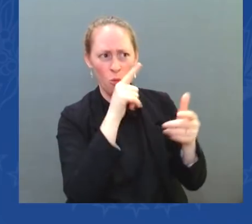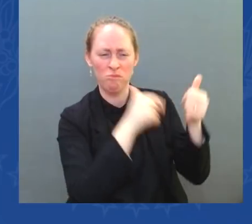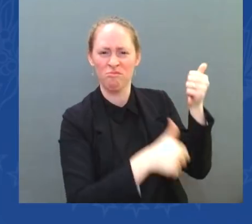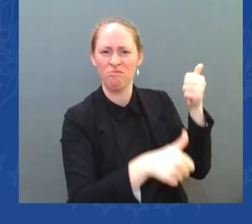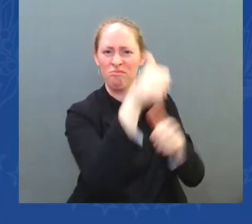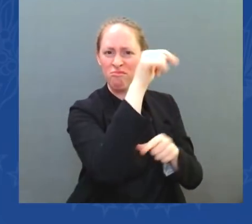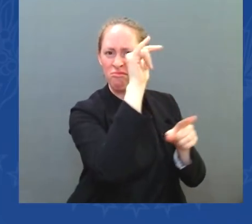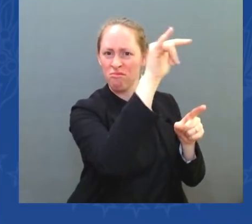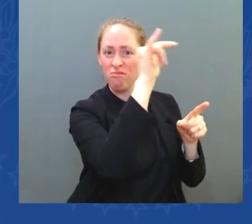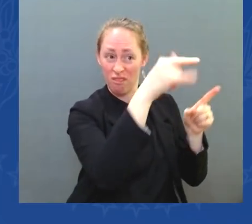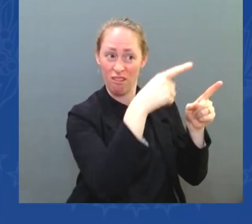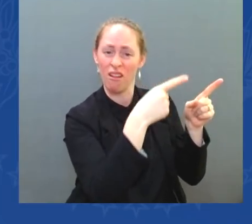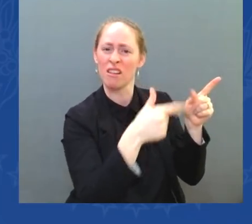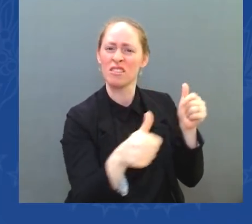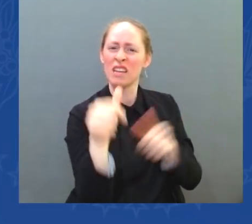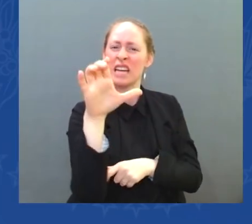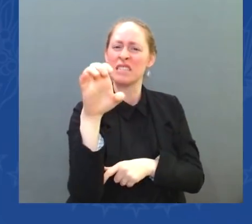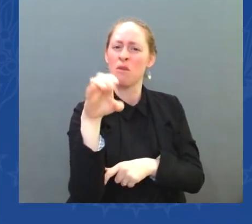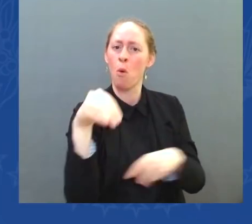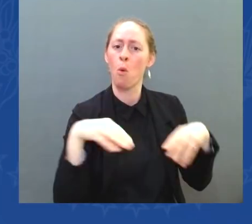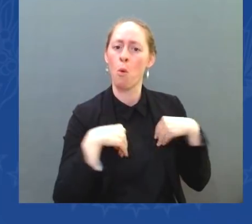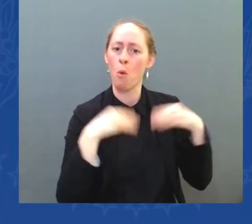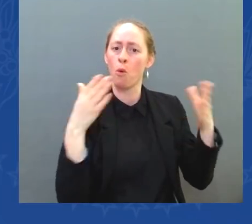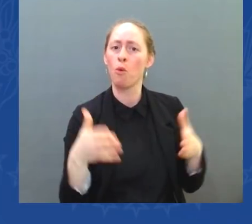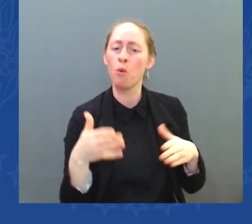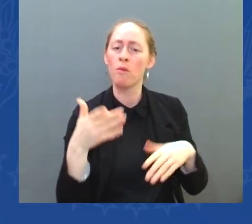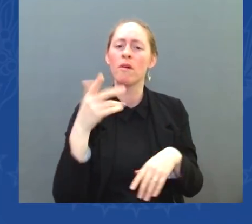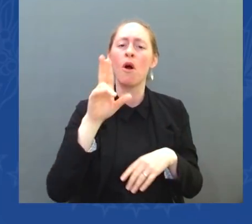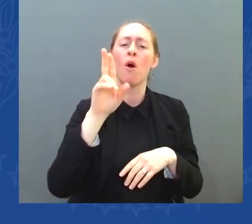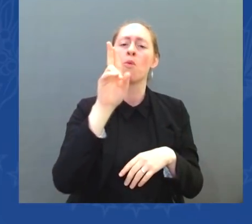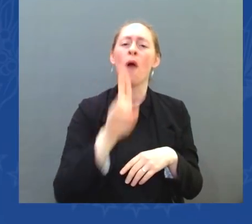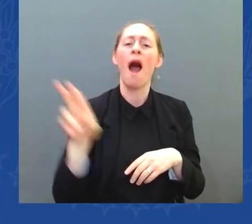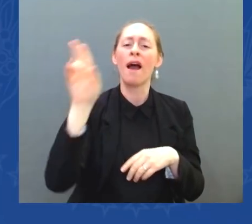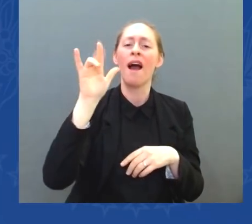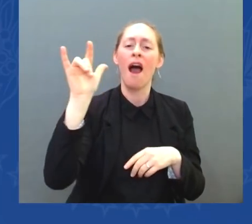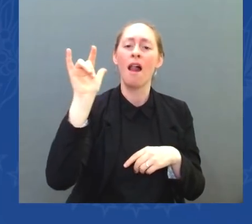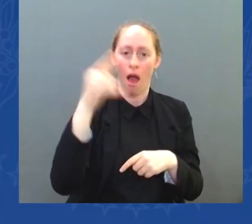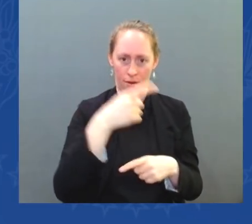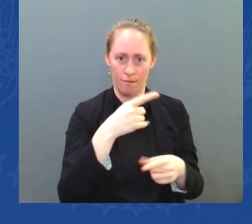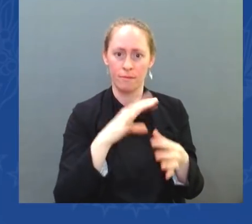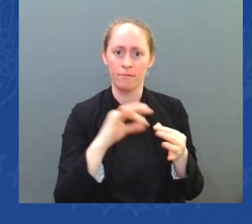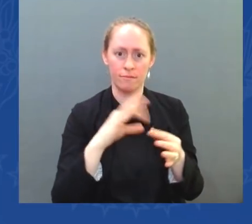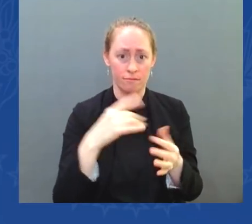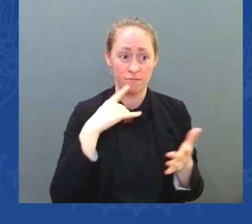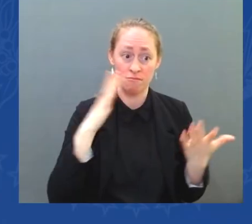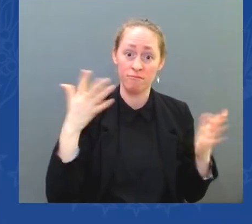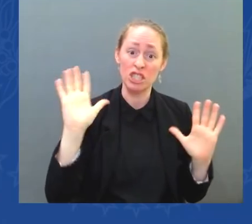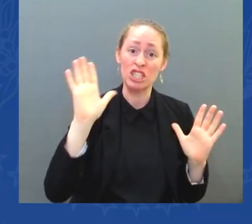who called the first biofuel-powered flight "a significant milestone for our efforts to decarbonize our industry."